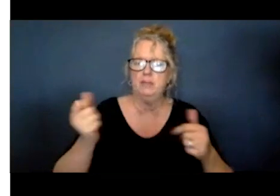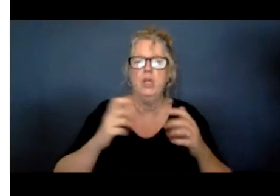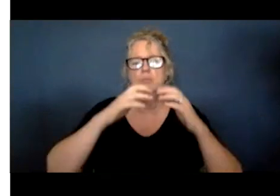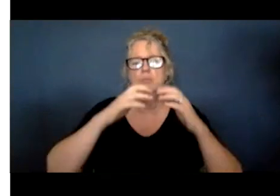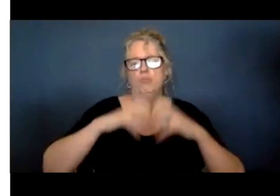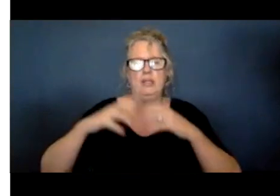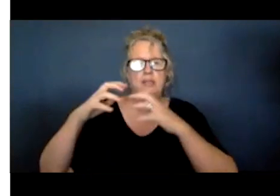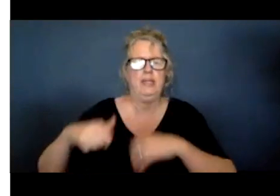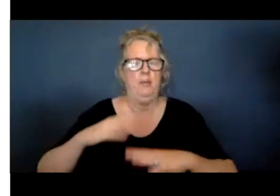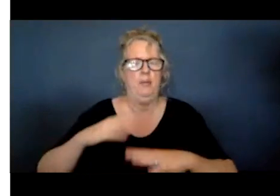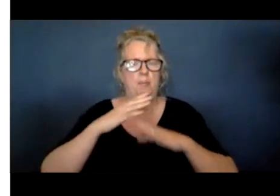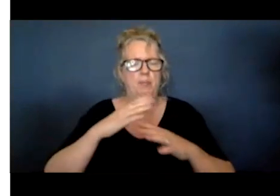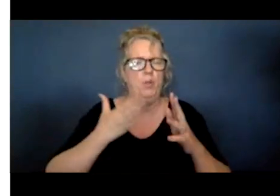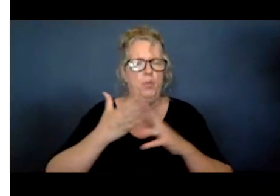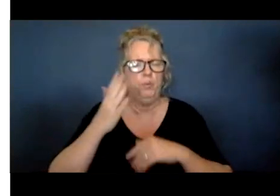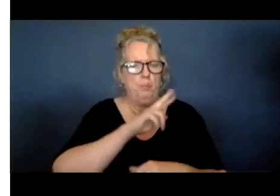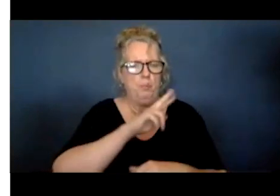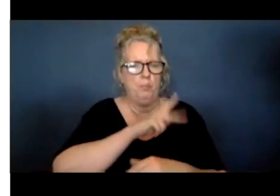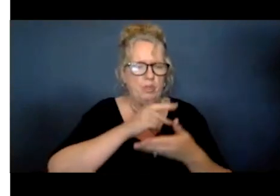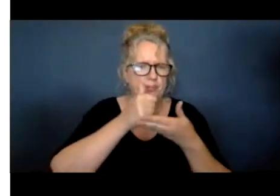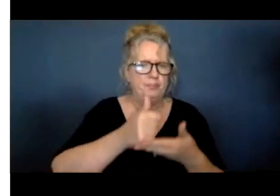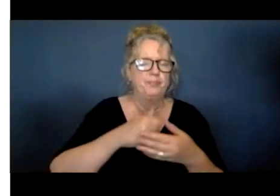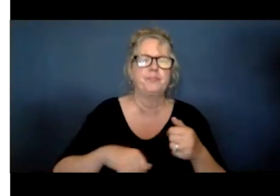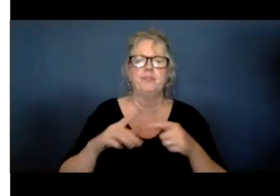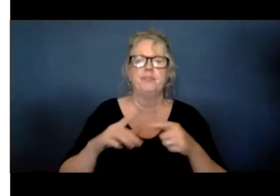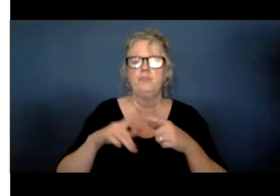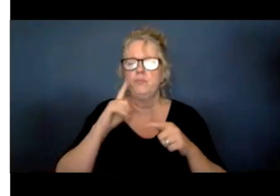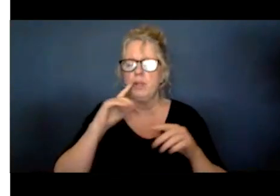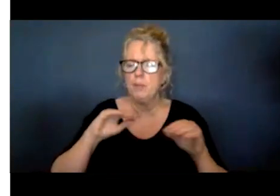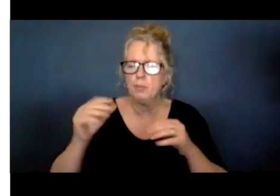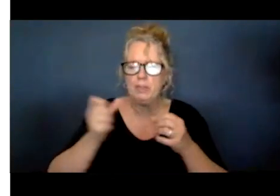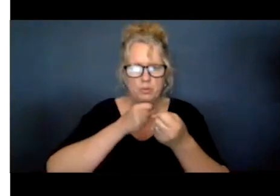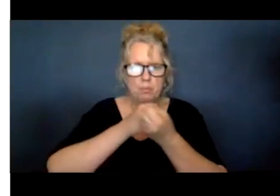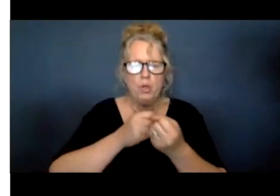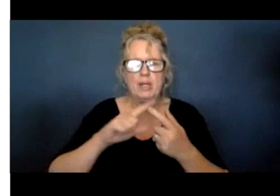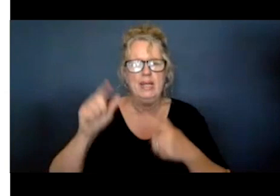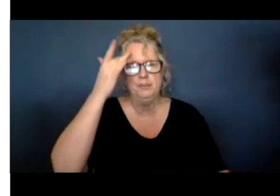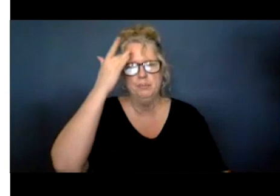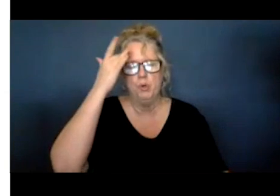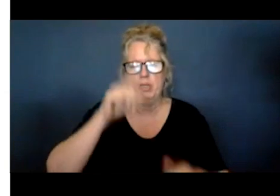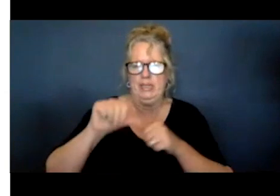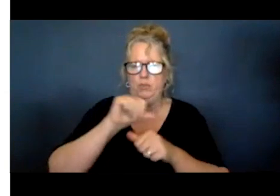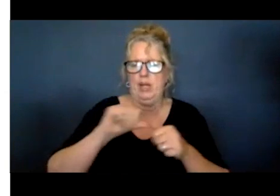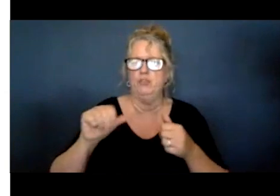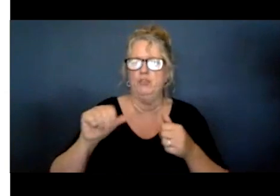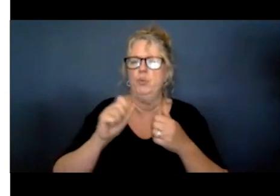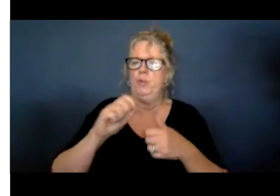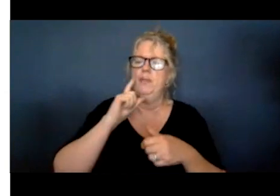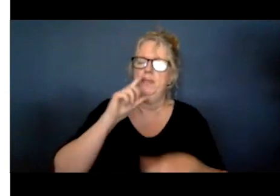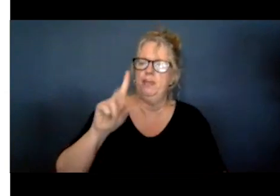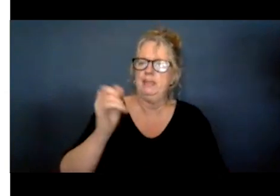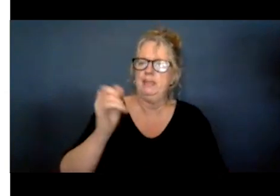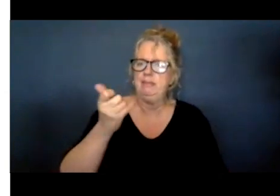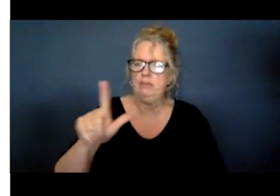personalized assistance, mobility support, or smart interaction with digital content.